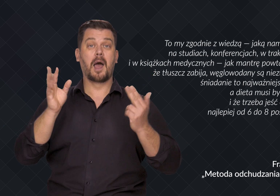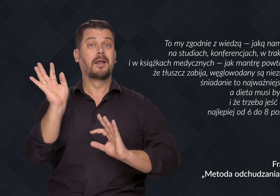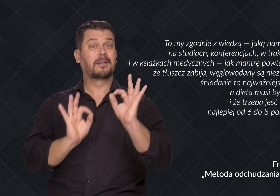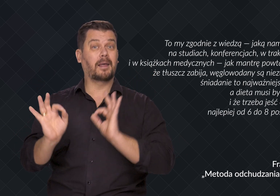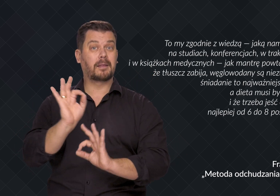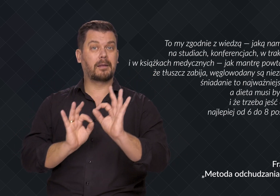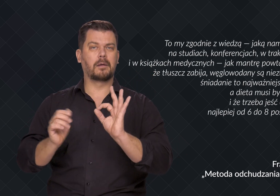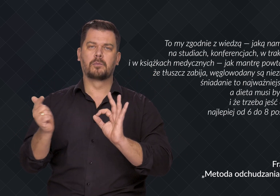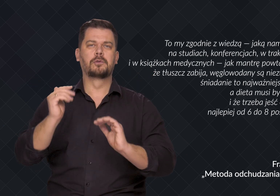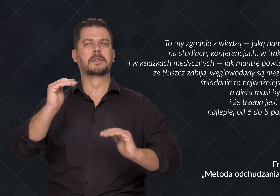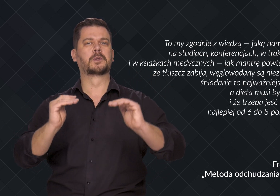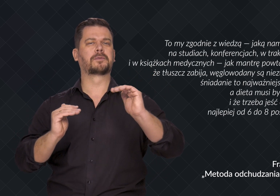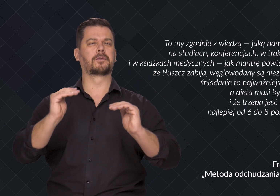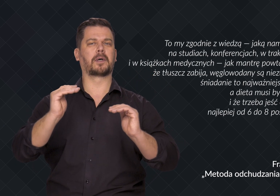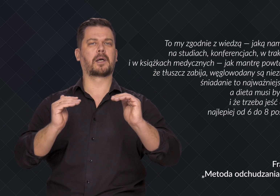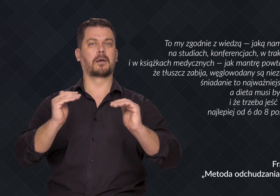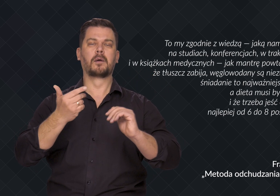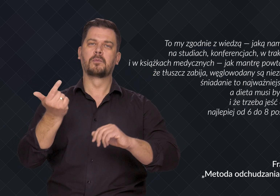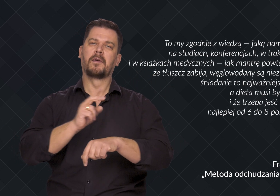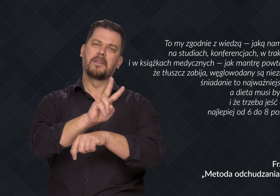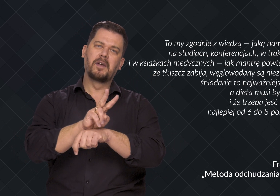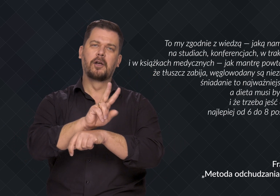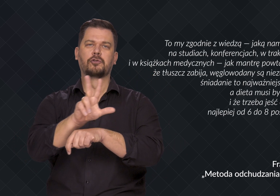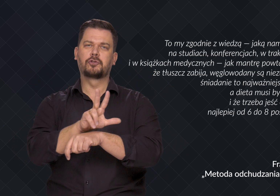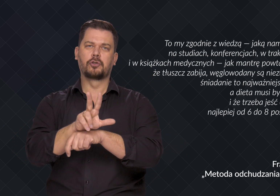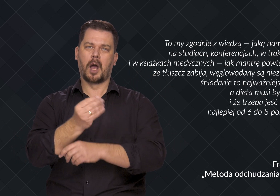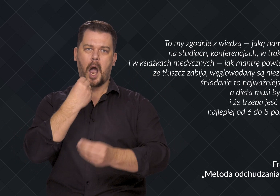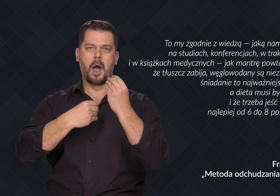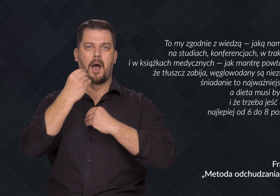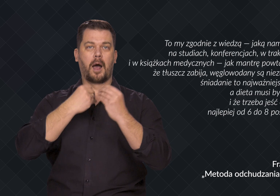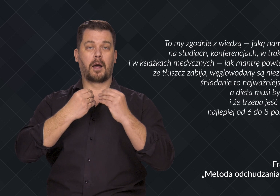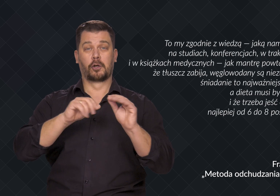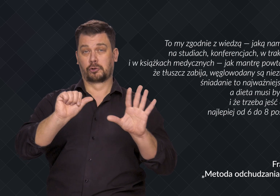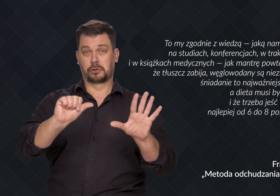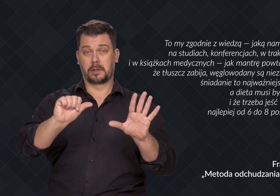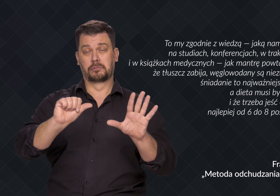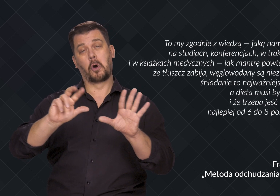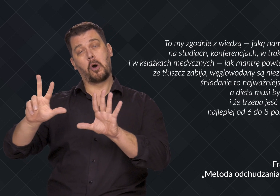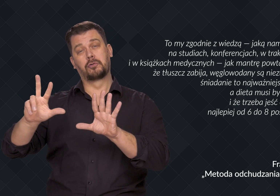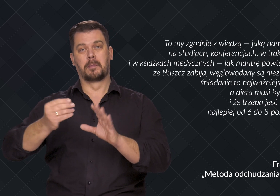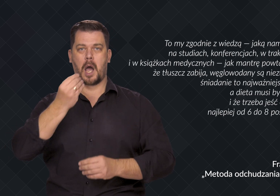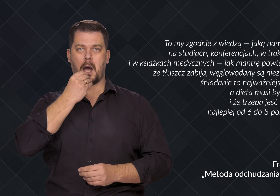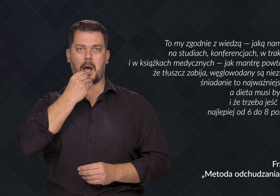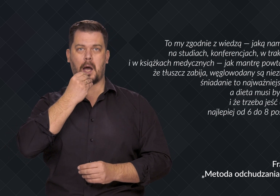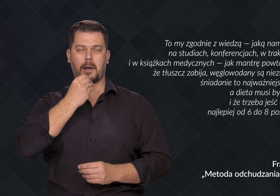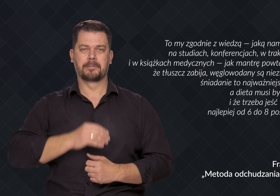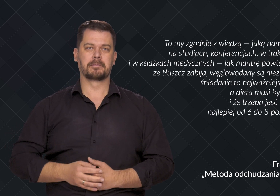and the diet must be balanced and you must eat every 2-3 hours, preferably from 6 to 8 meals a day.